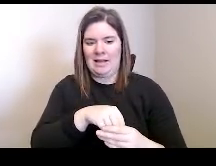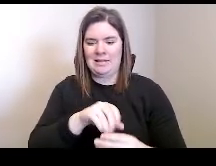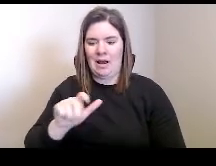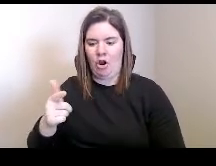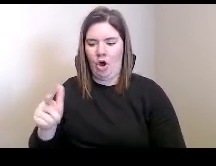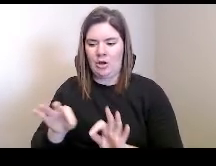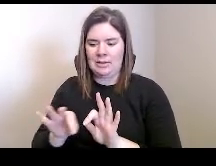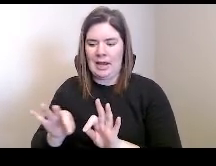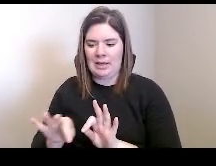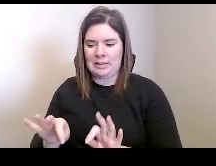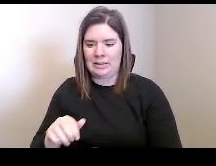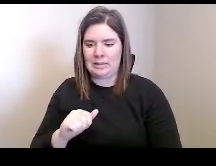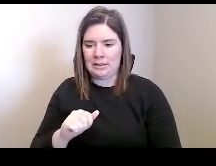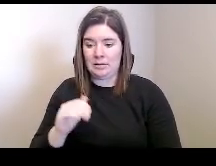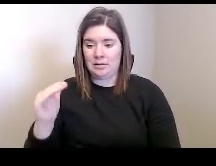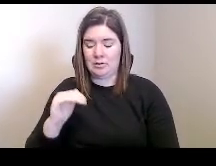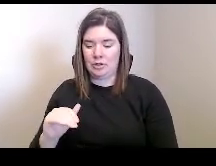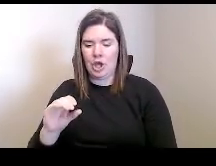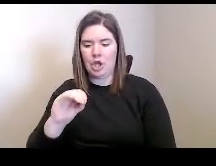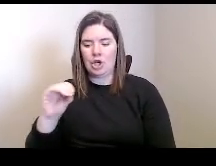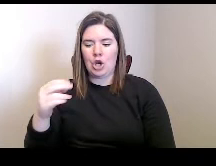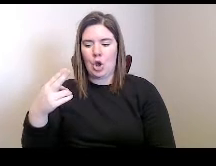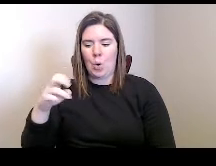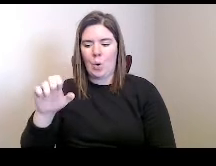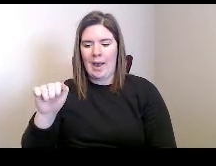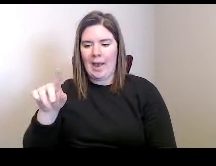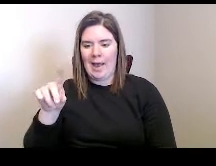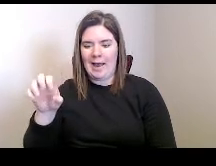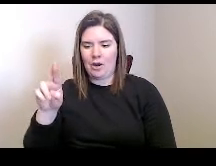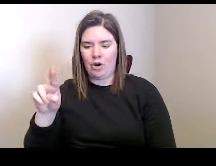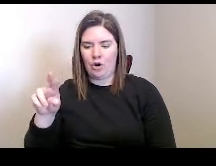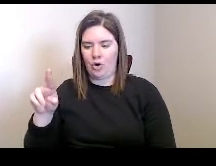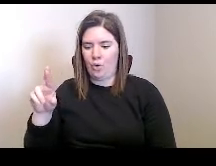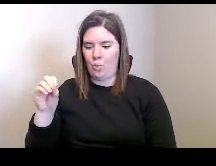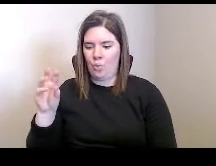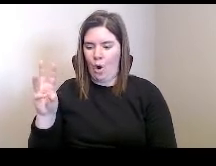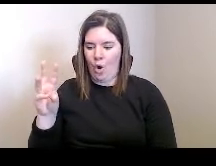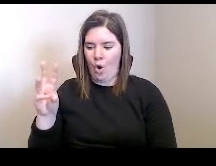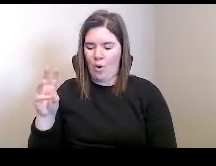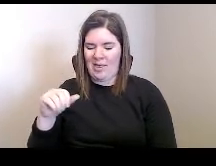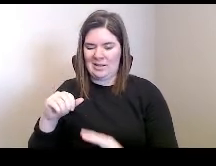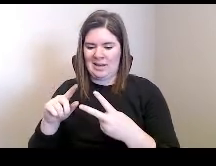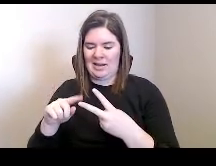This "no header row" is the second one listed here that's in reference to tables, and there is a